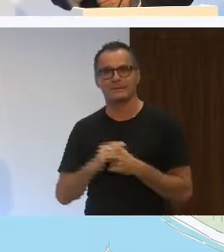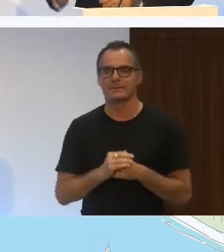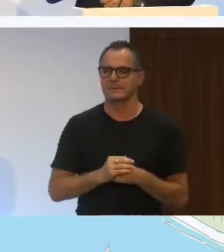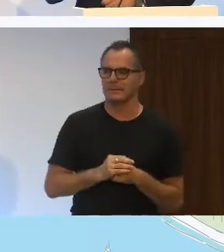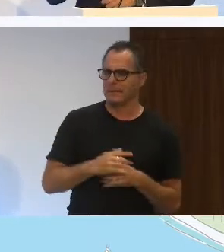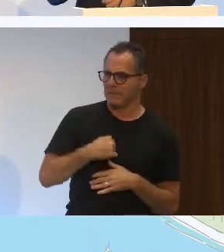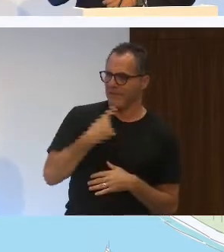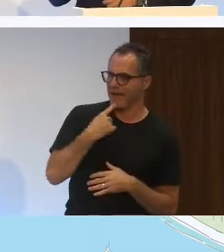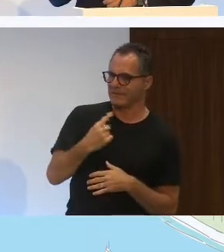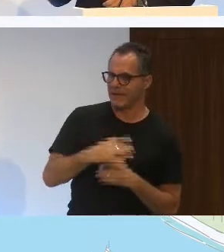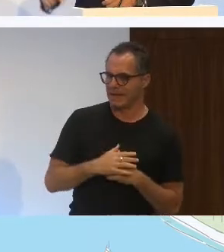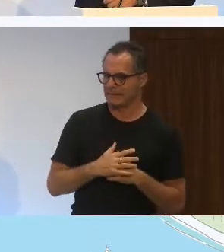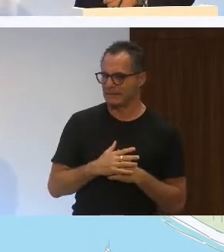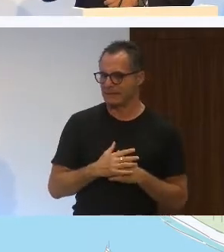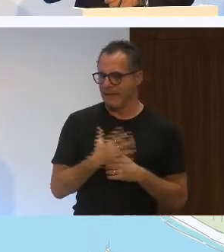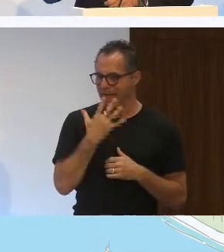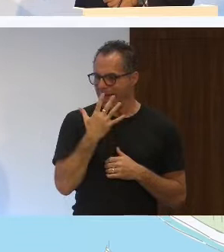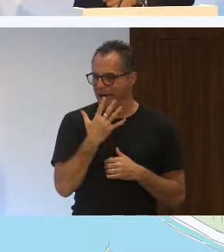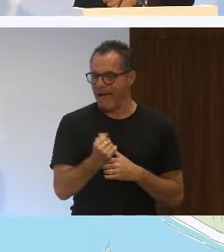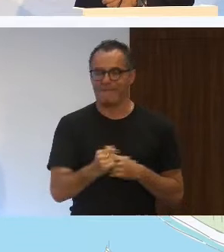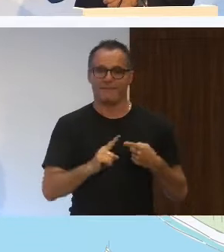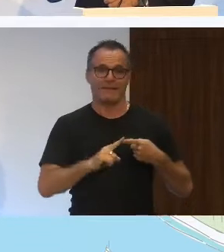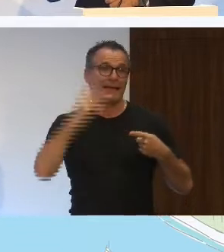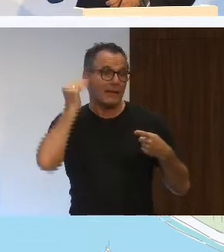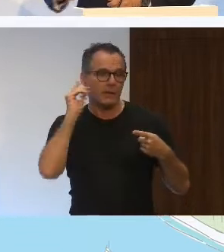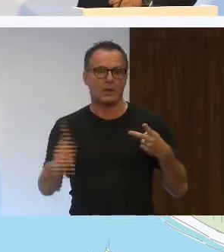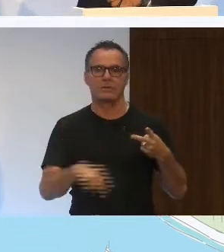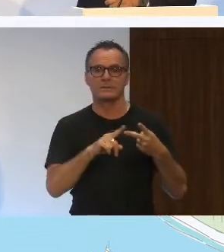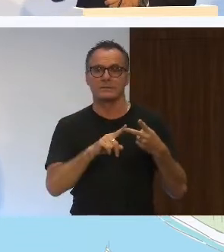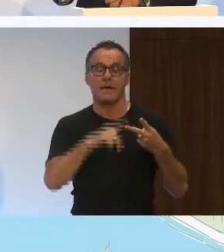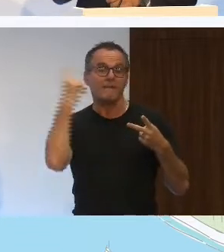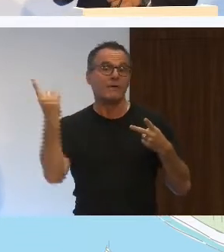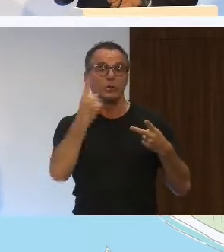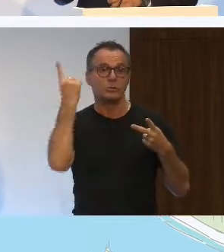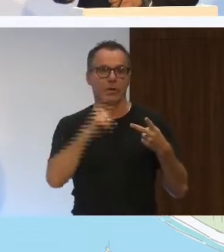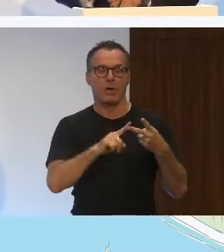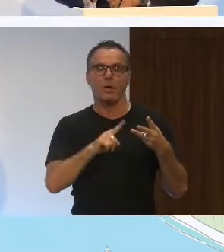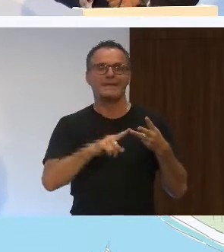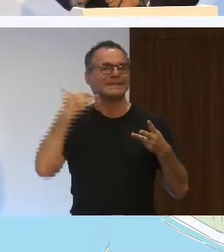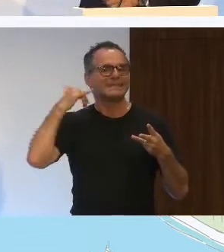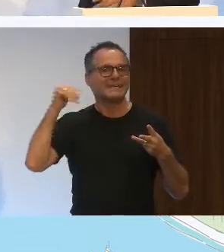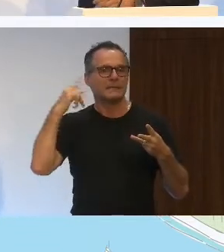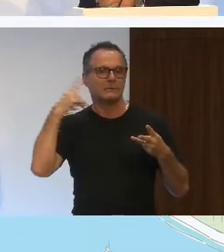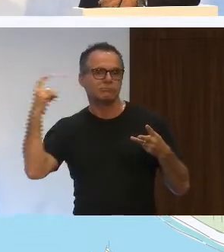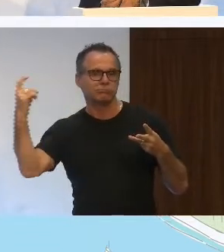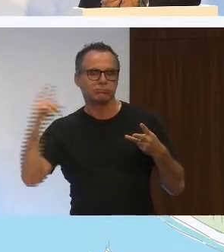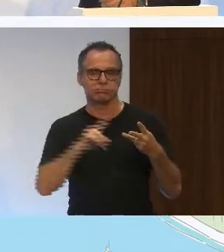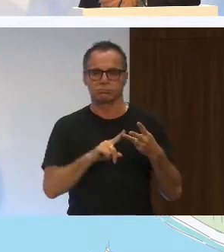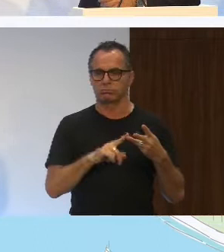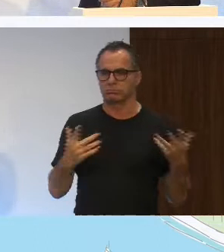there is a triad or symptoms, hearing loss, vertigo, spells and tinnitus. How do we know which one is which?